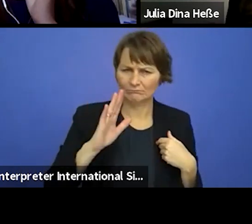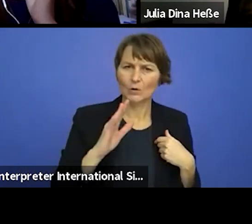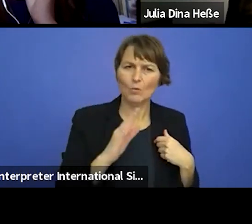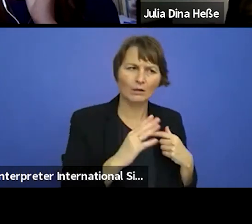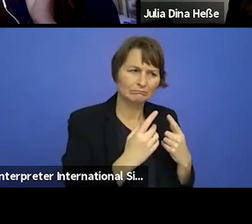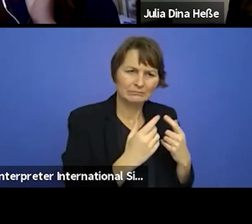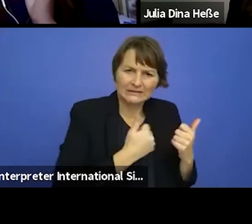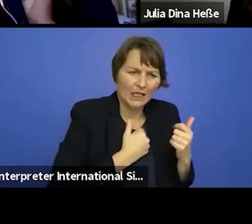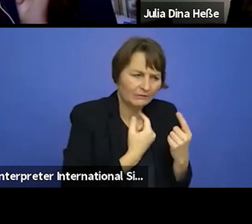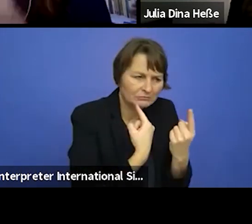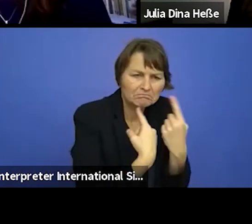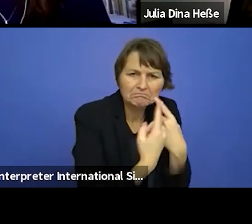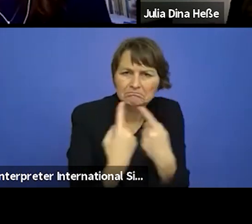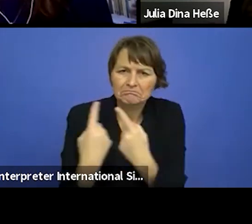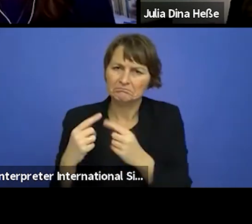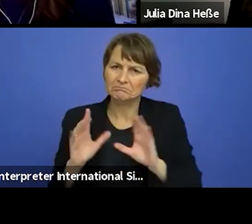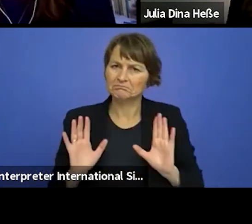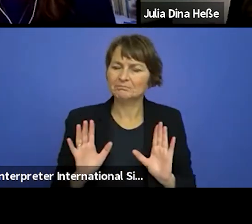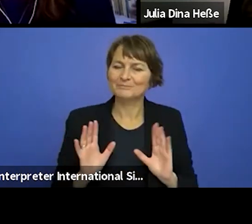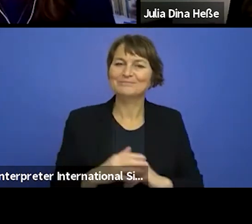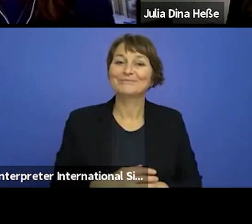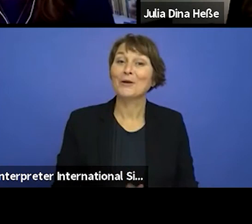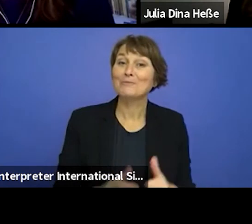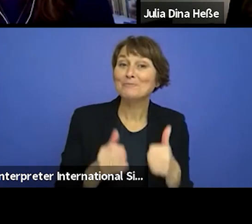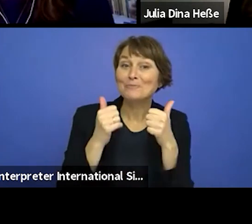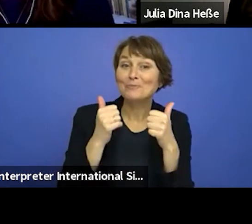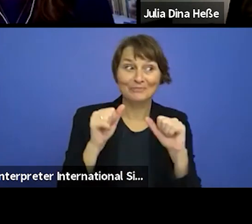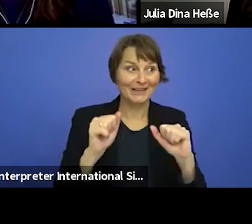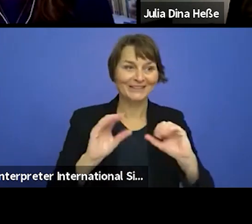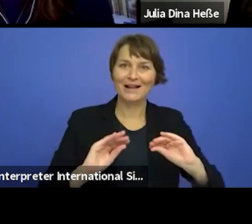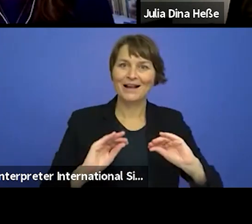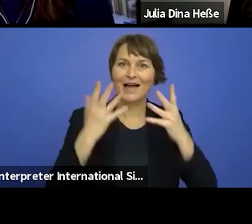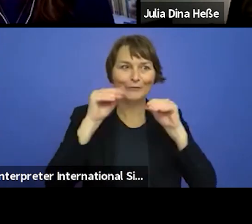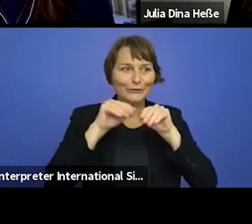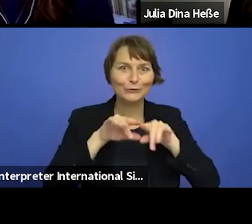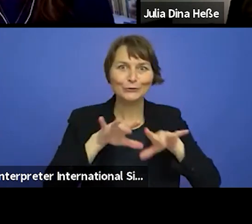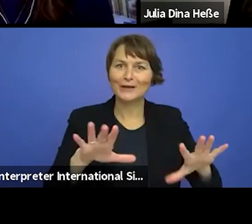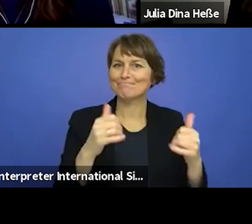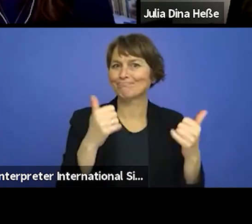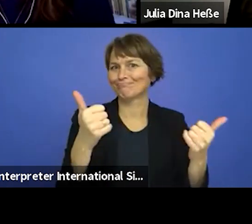so it was wonderful to have this livestream discussion live streamed, now we go into the